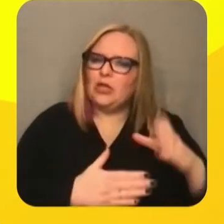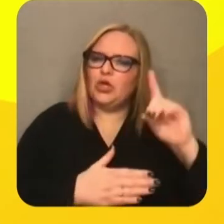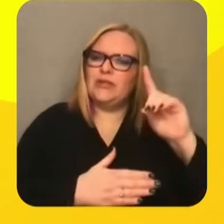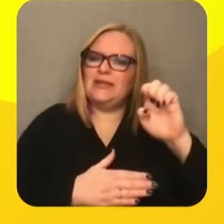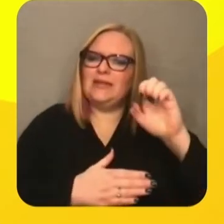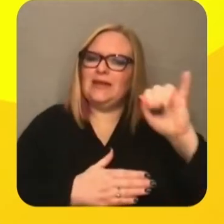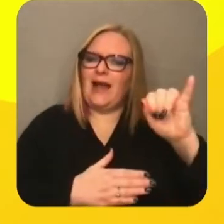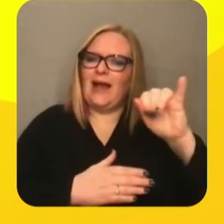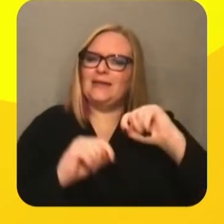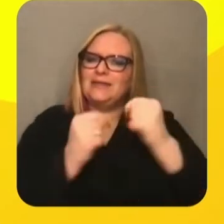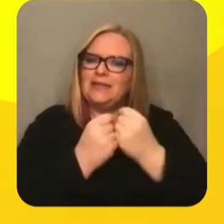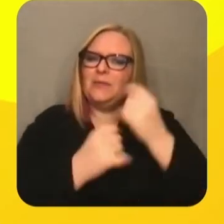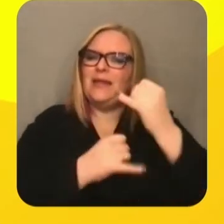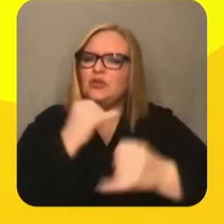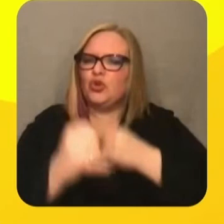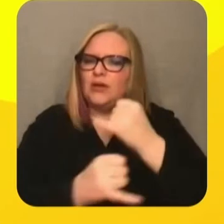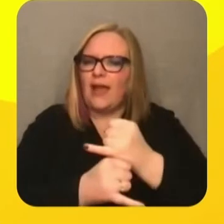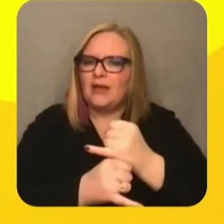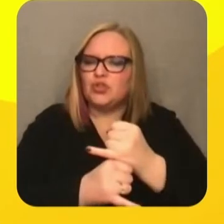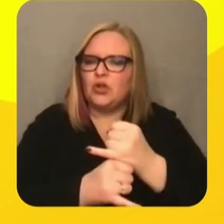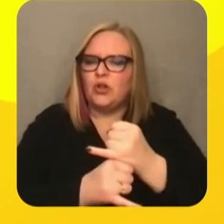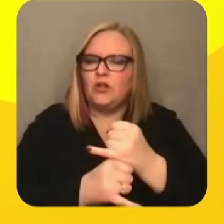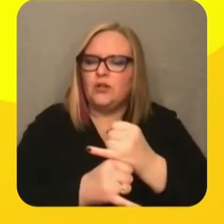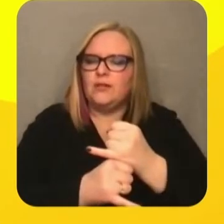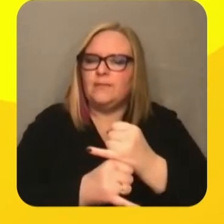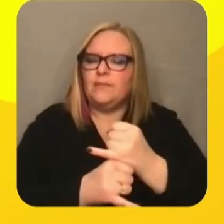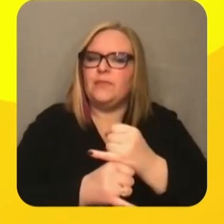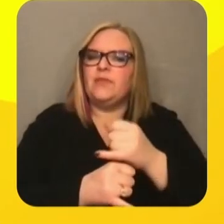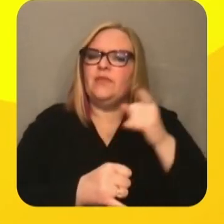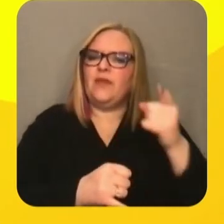If it's not an office, I'm spending six months here learning